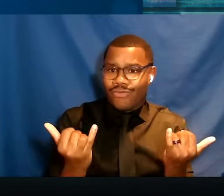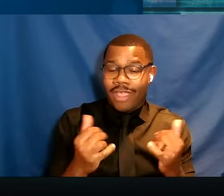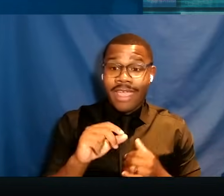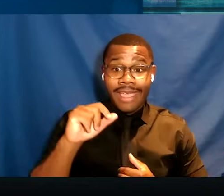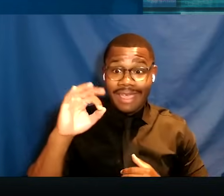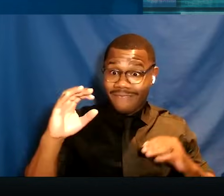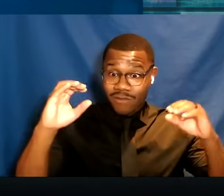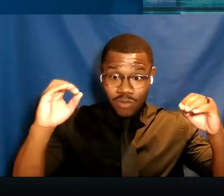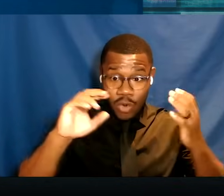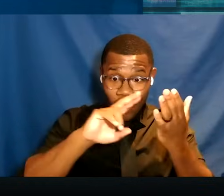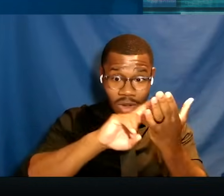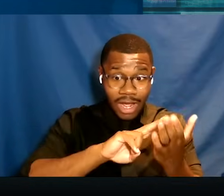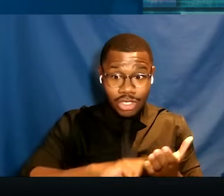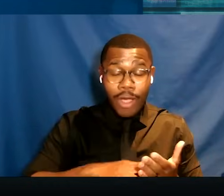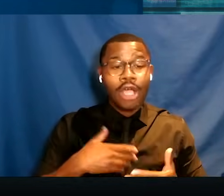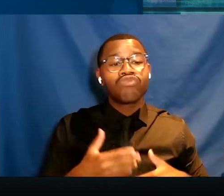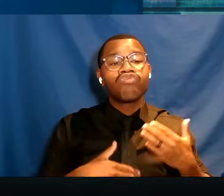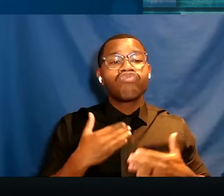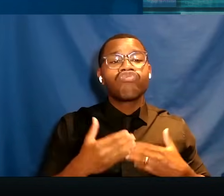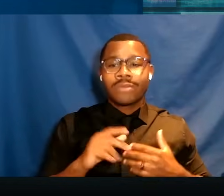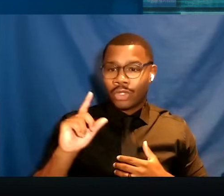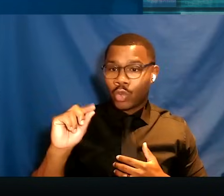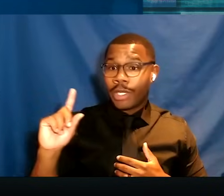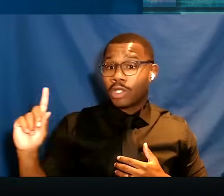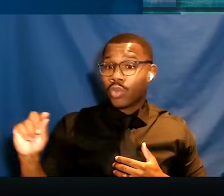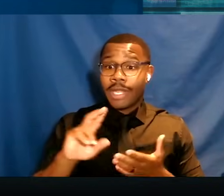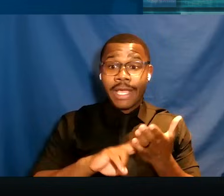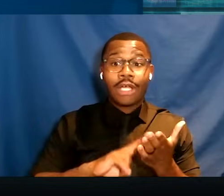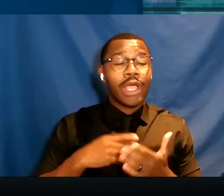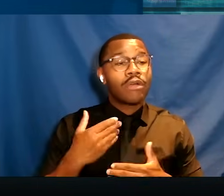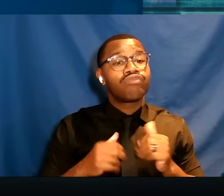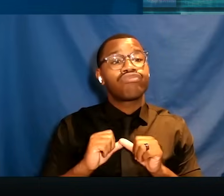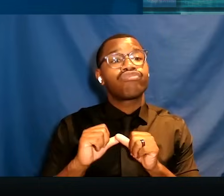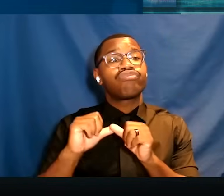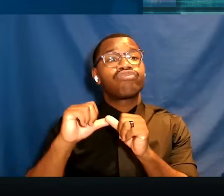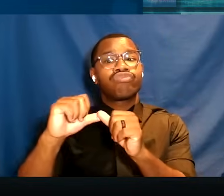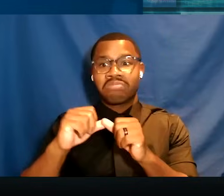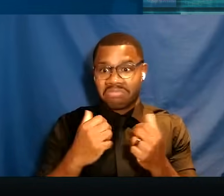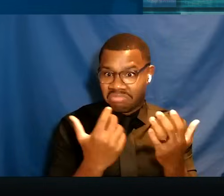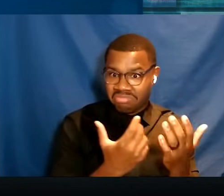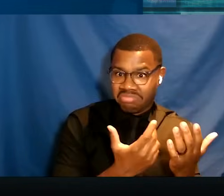and we just continued on with the 2020 contract language, none of those protections exist in that language